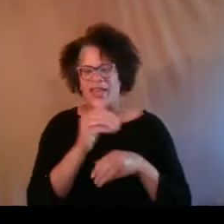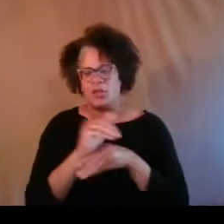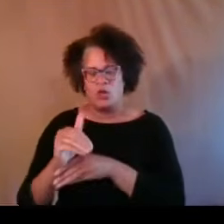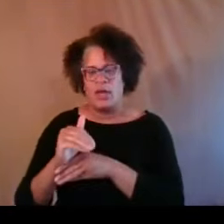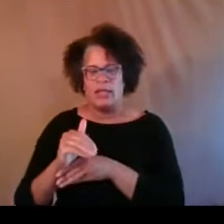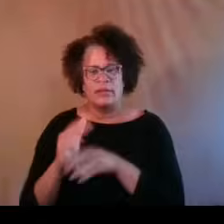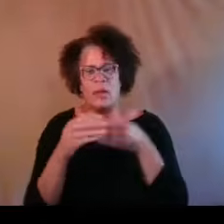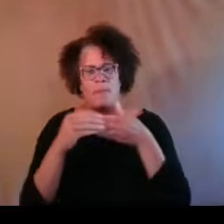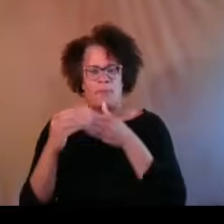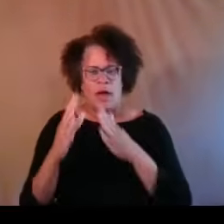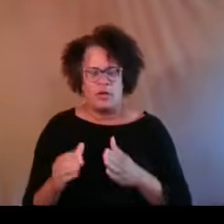Brian Tate.